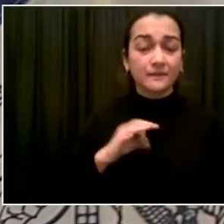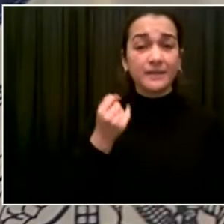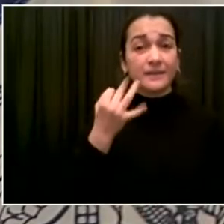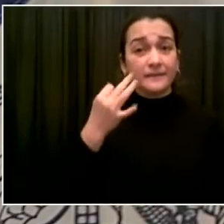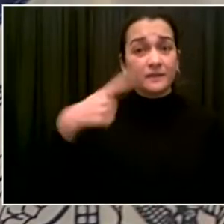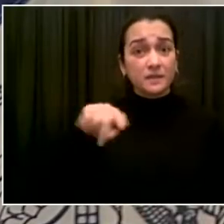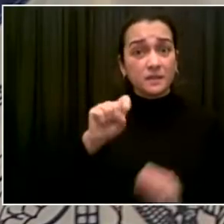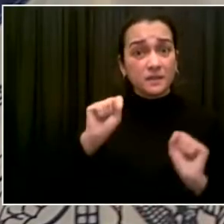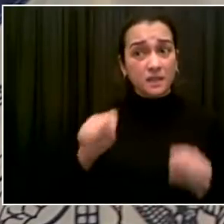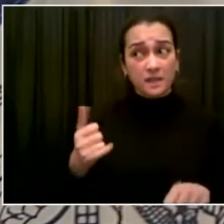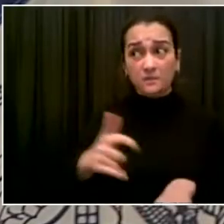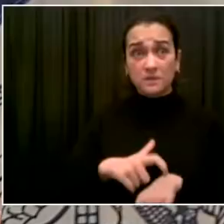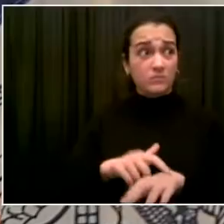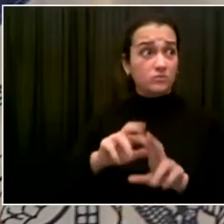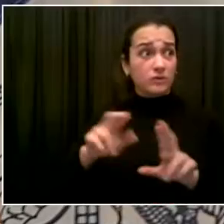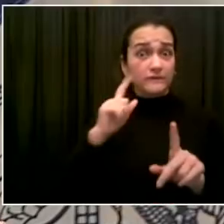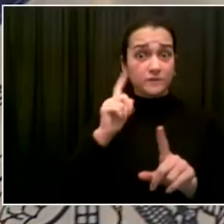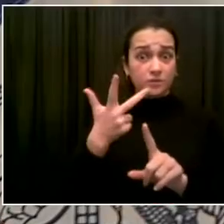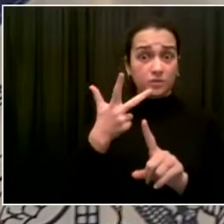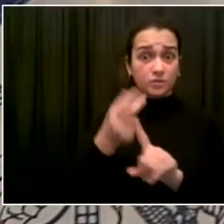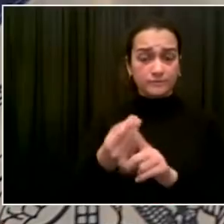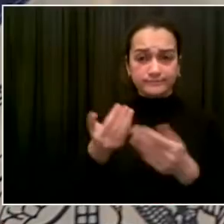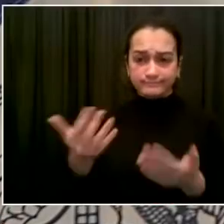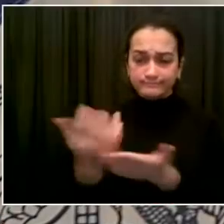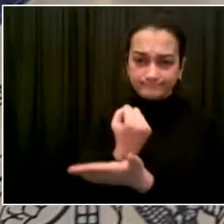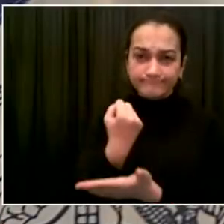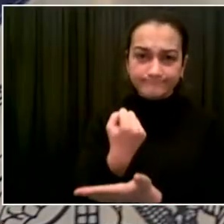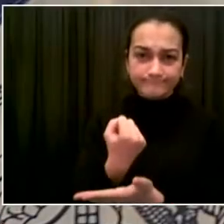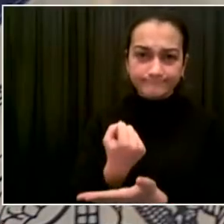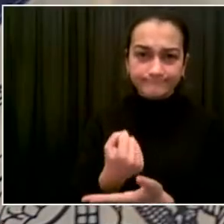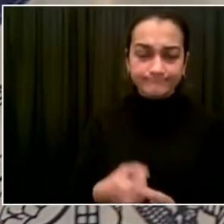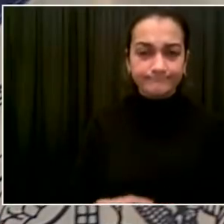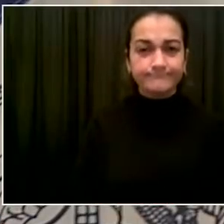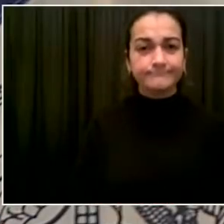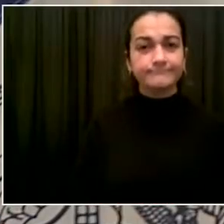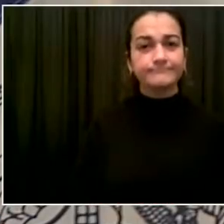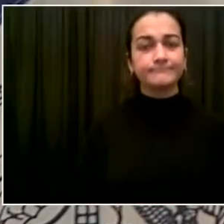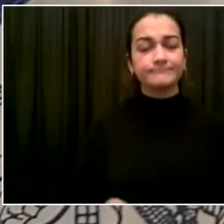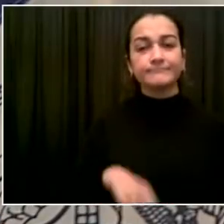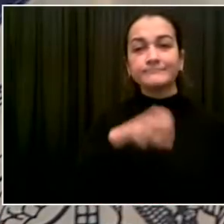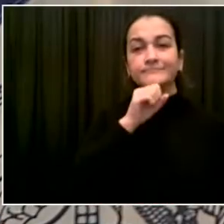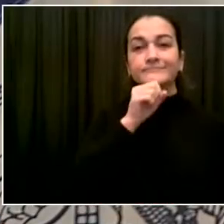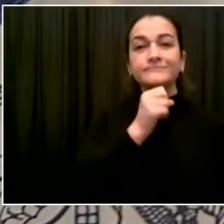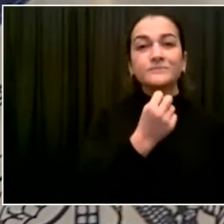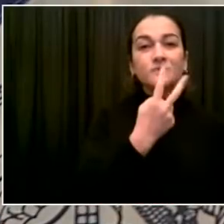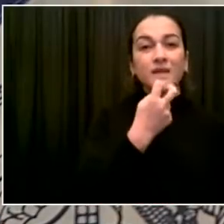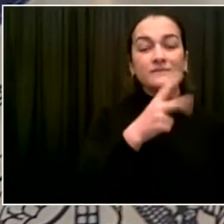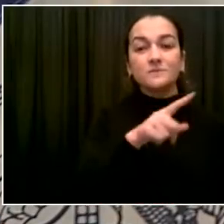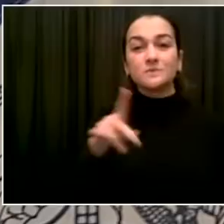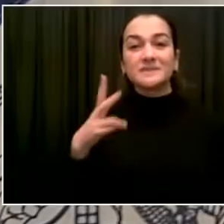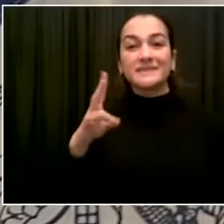OUR SCHOOLS ARE VACCINATED. WE WANT TO GET BOOSTED IF THY E QUALIFY.